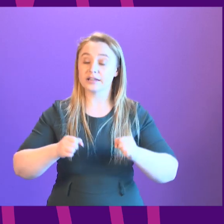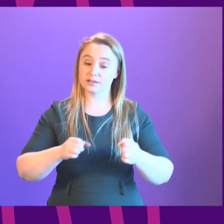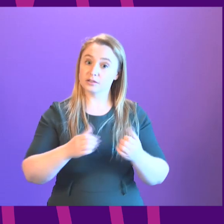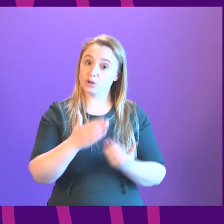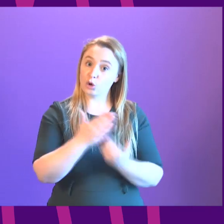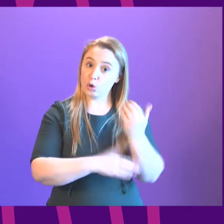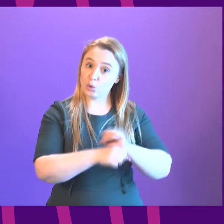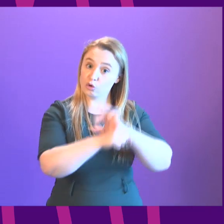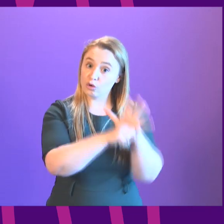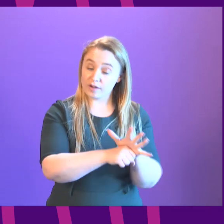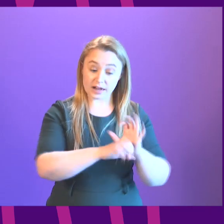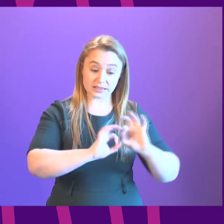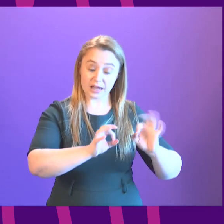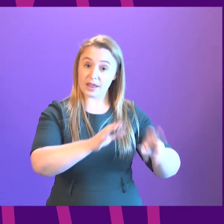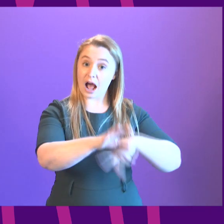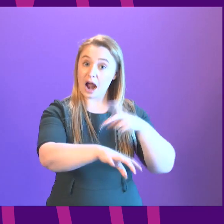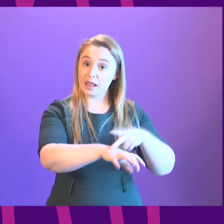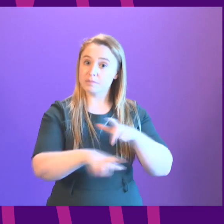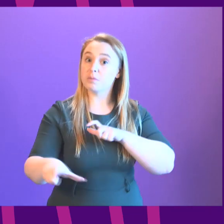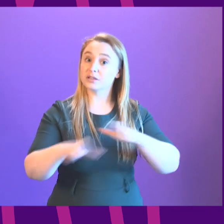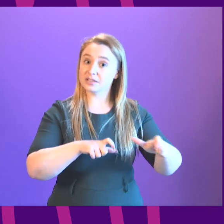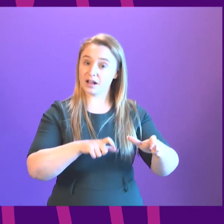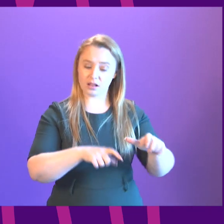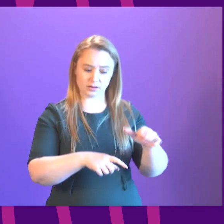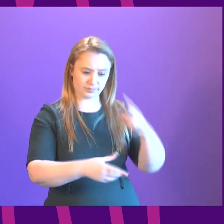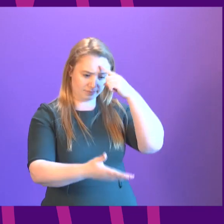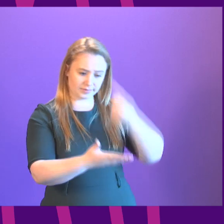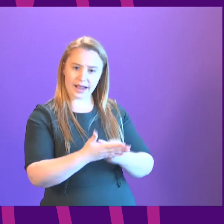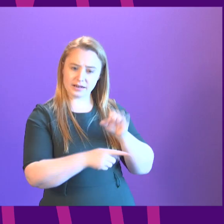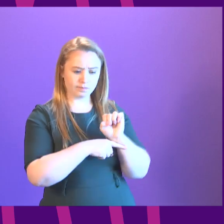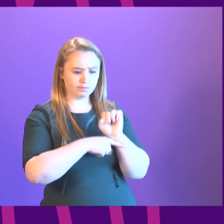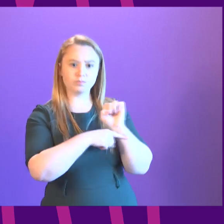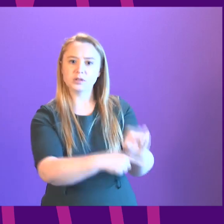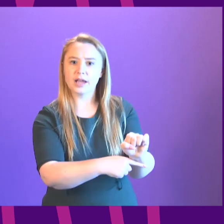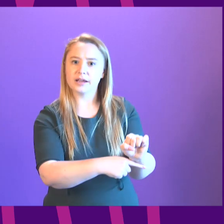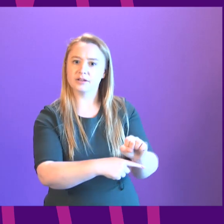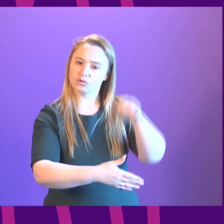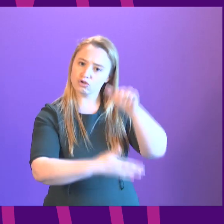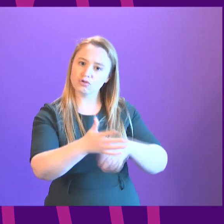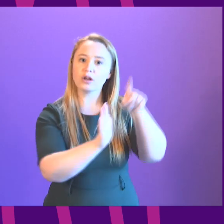We have decided to respond in a preventative and precautionary way in order to make sure